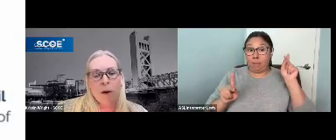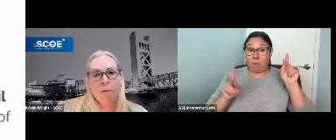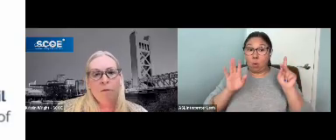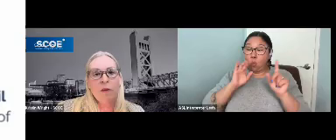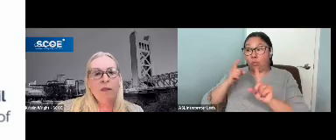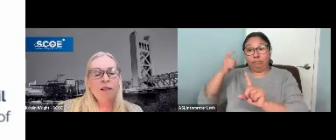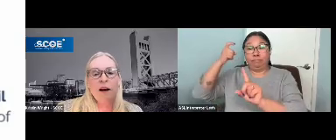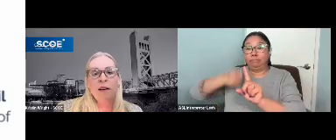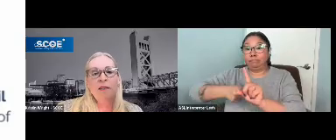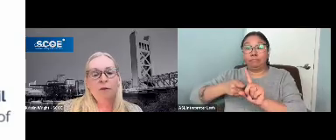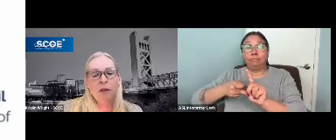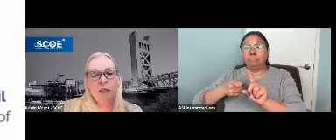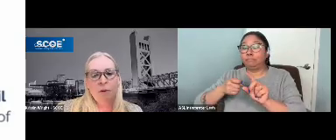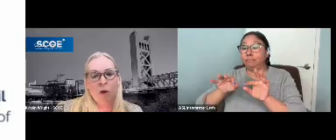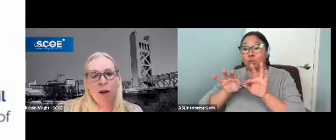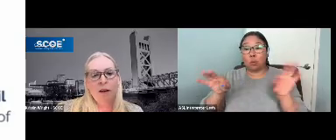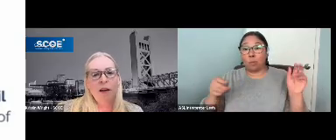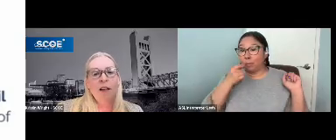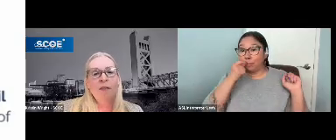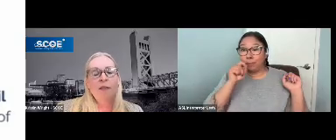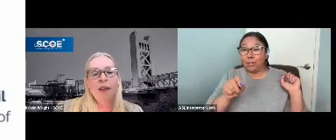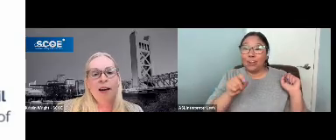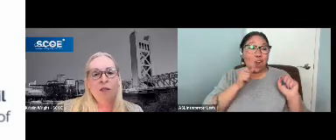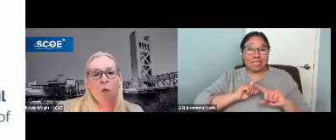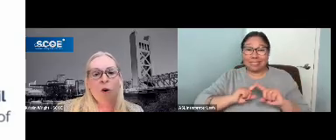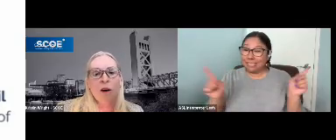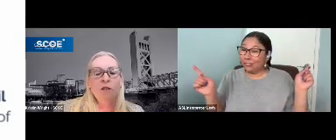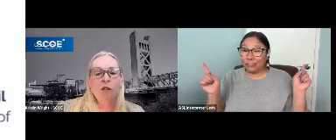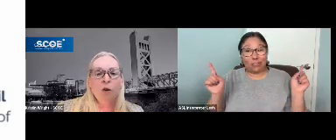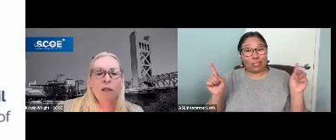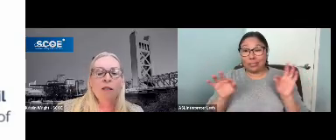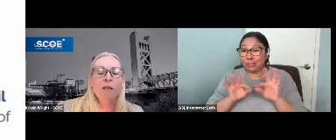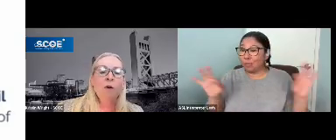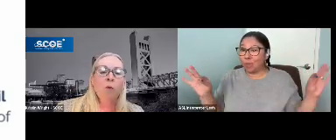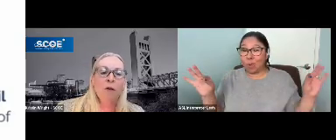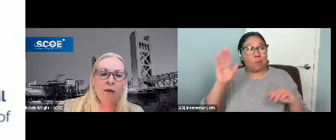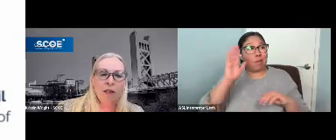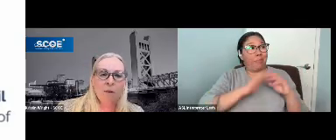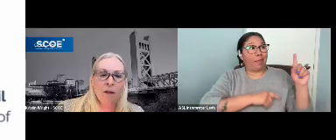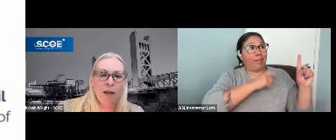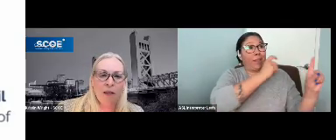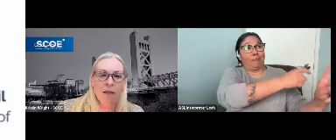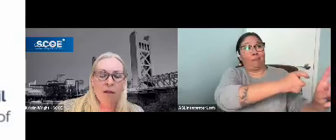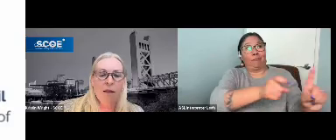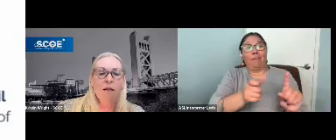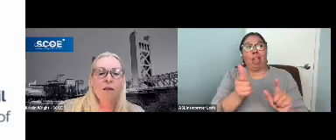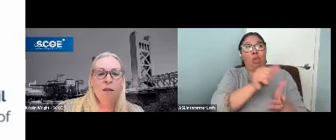a diploma. This is not a different diploma than is awarded students without disabilities. This